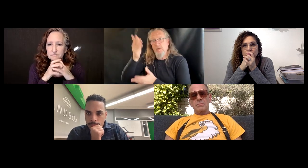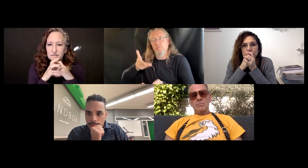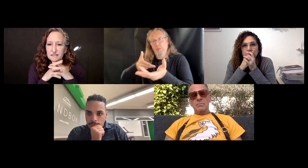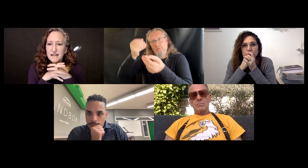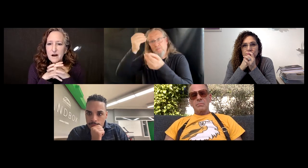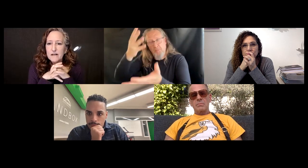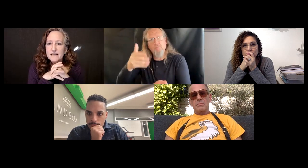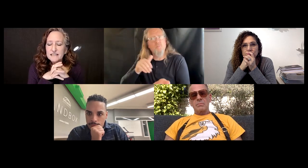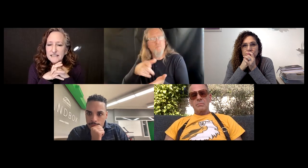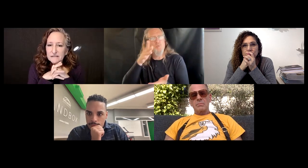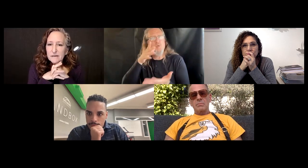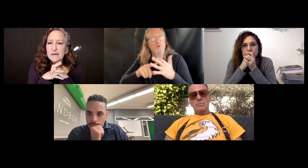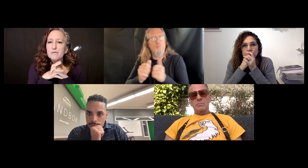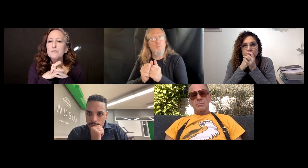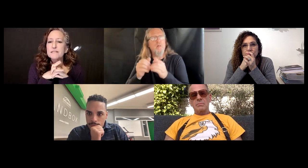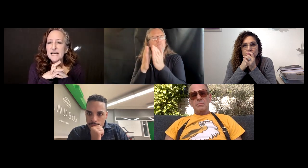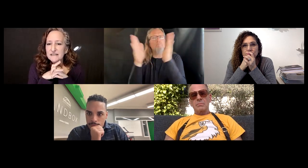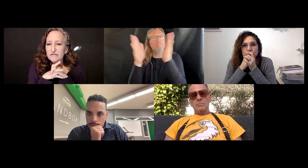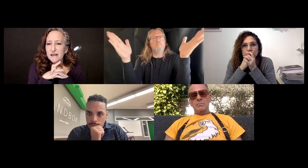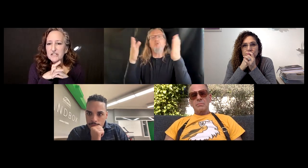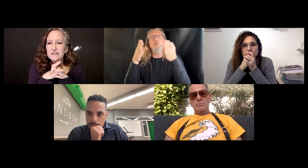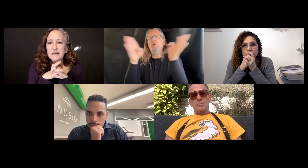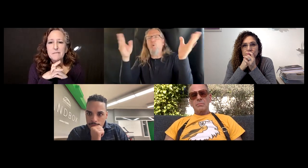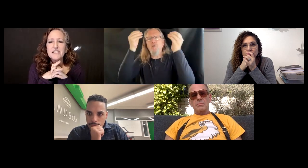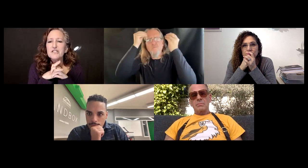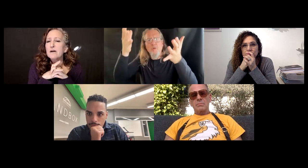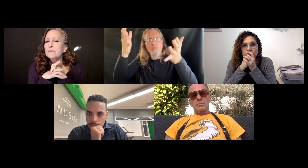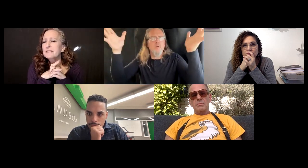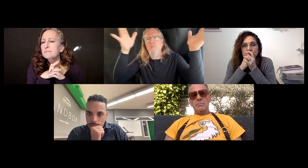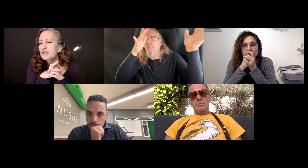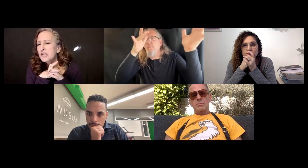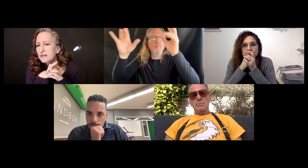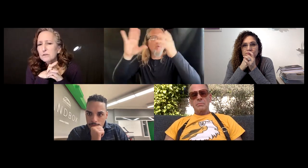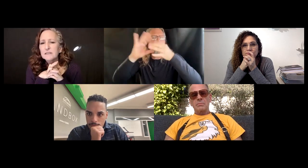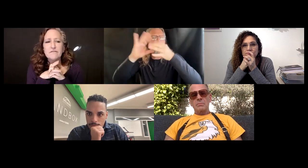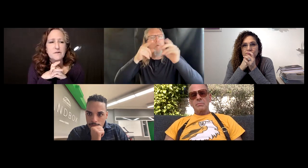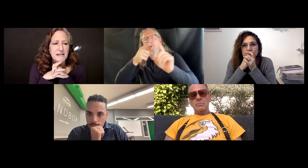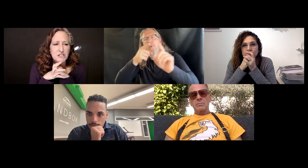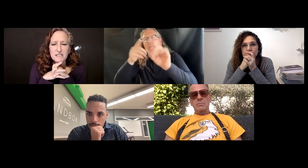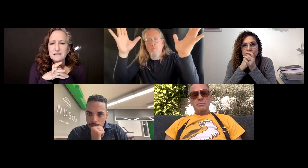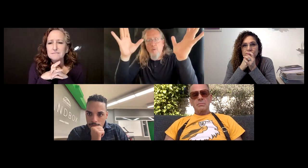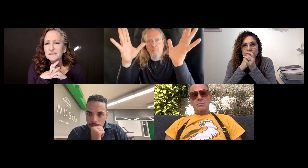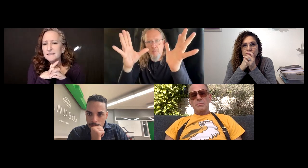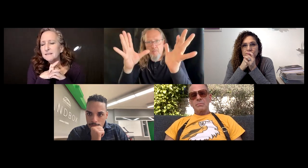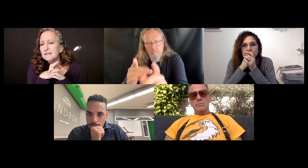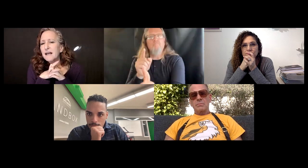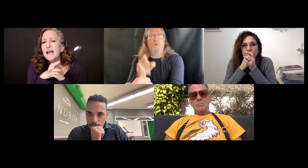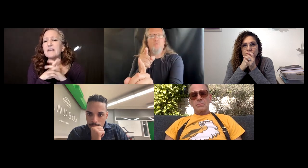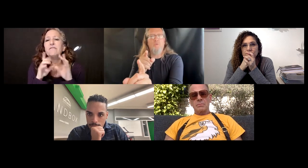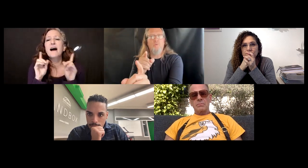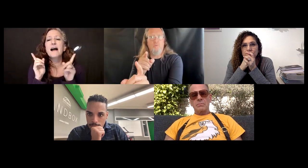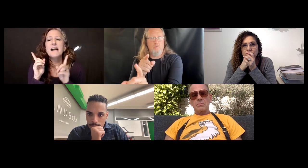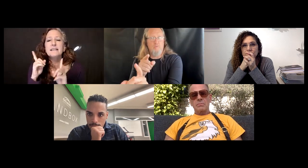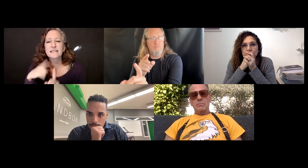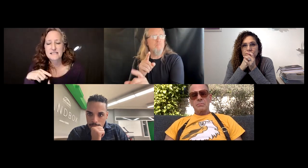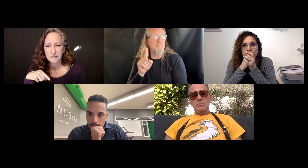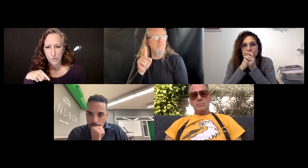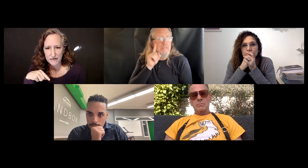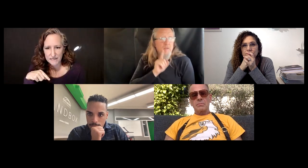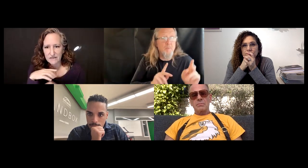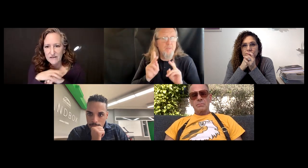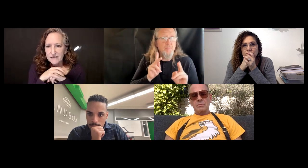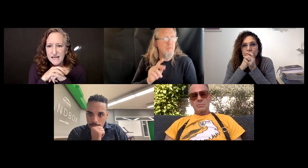Now when hearing people present information, they may start with some general information and finally get to the point at the very end.